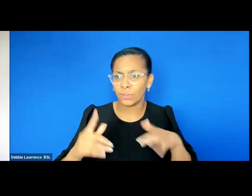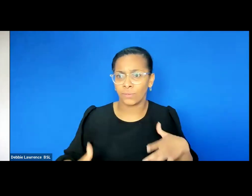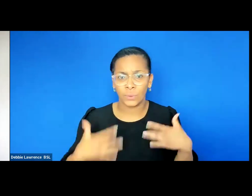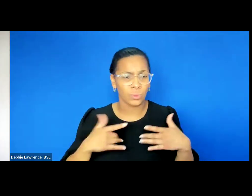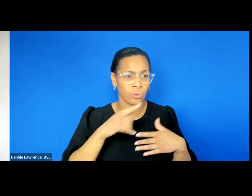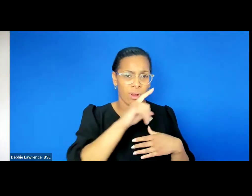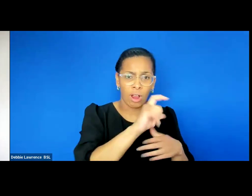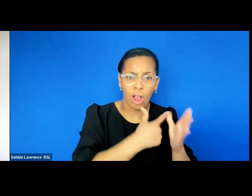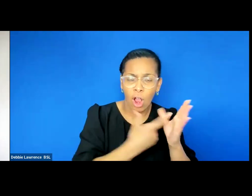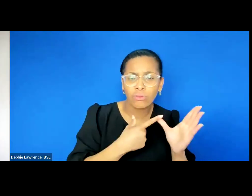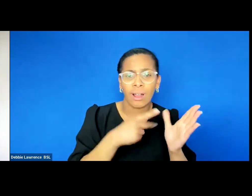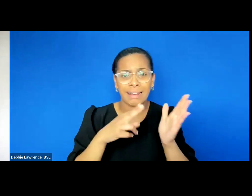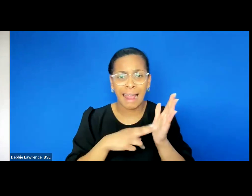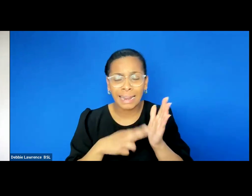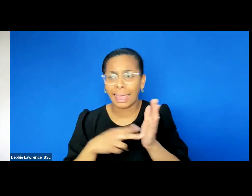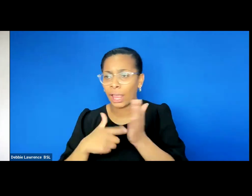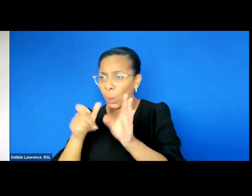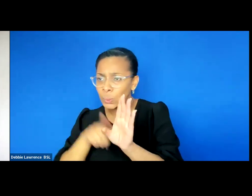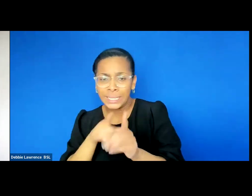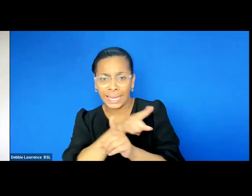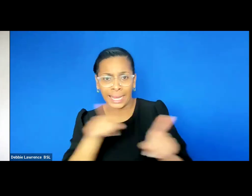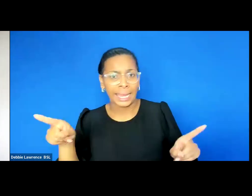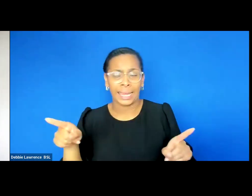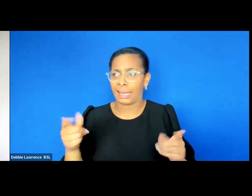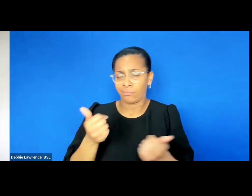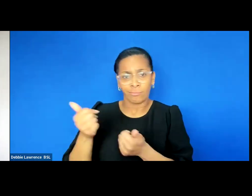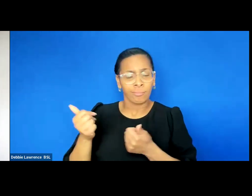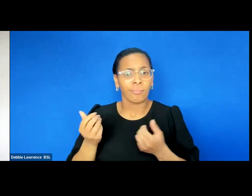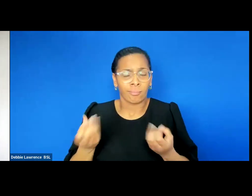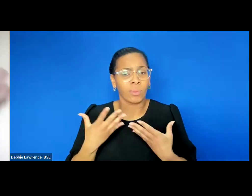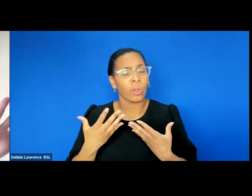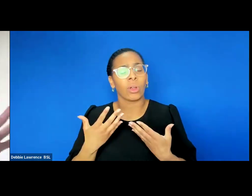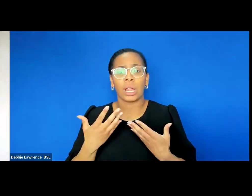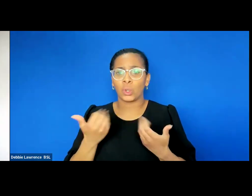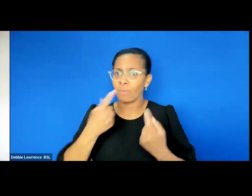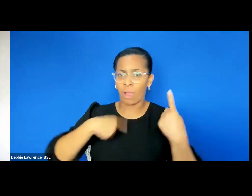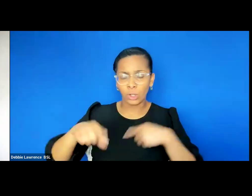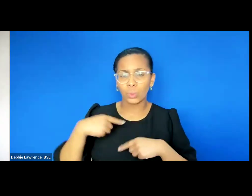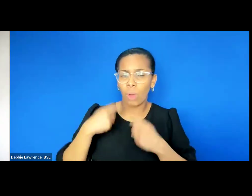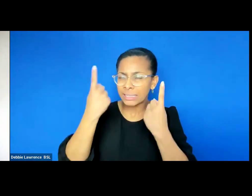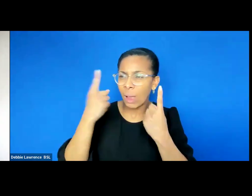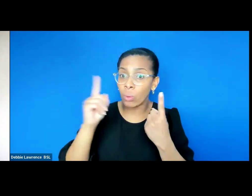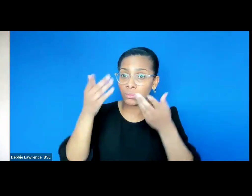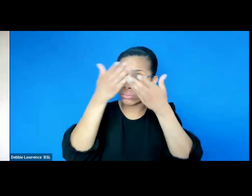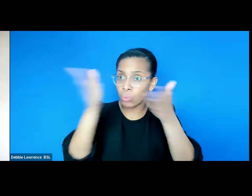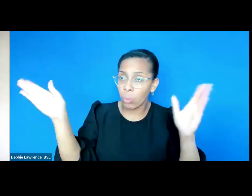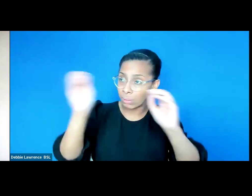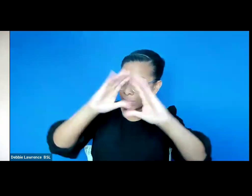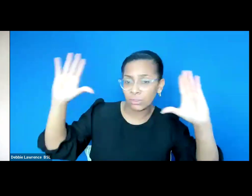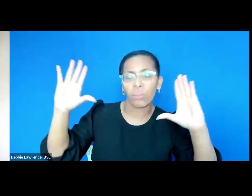I think it's, it's really great to sort of understand the broader picture of things, but also some really practical tips there,